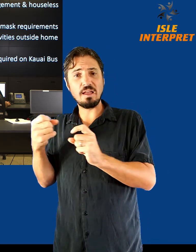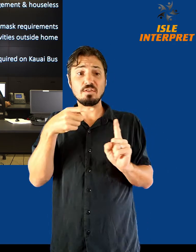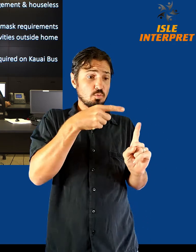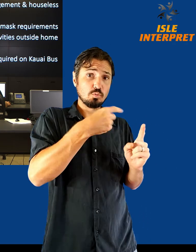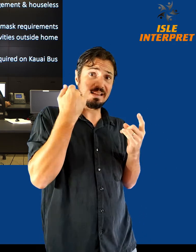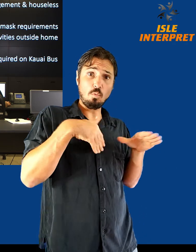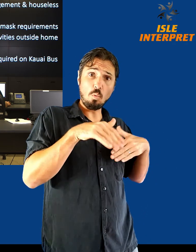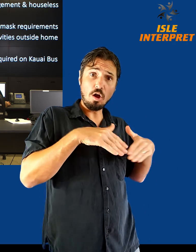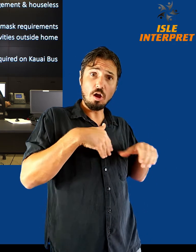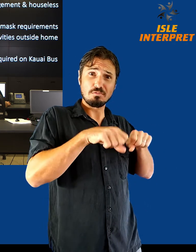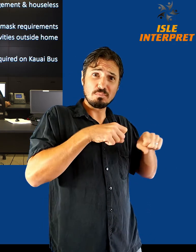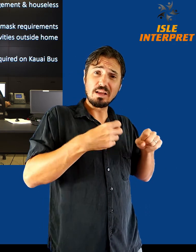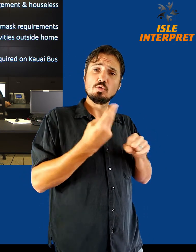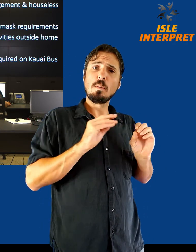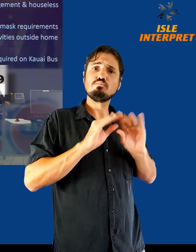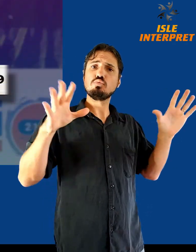Let’s work together to keep each other safe